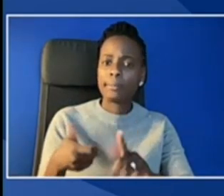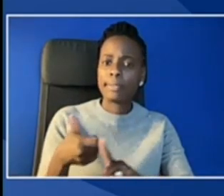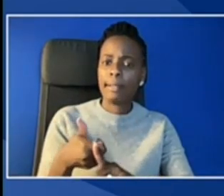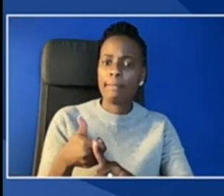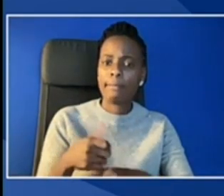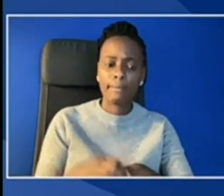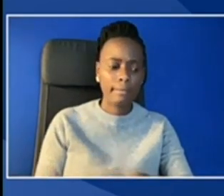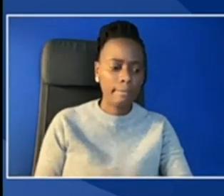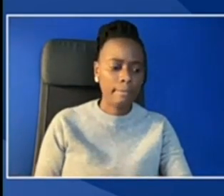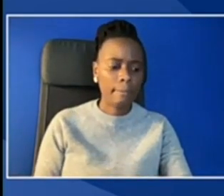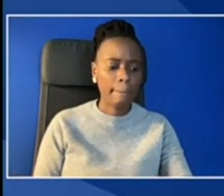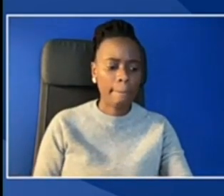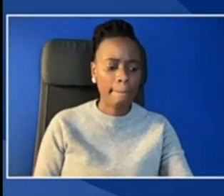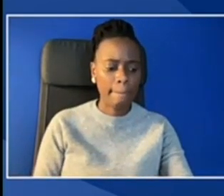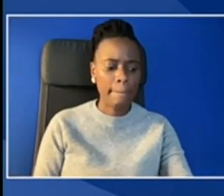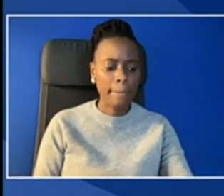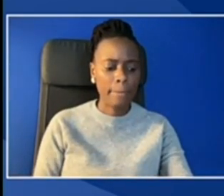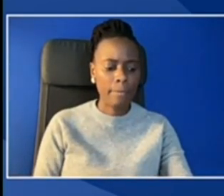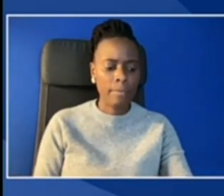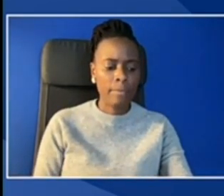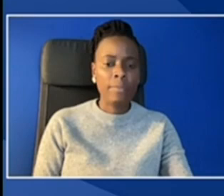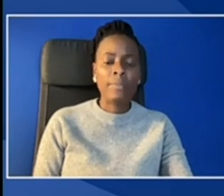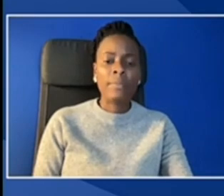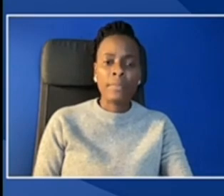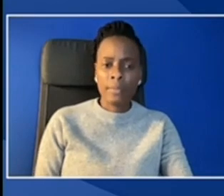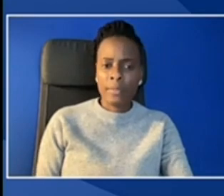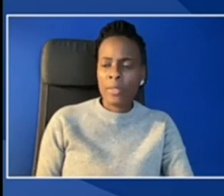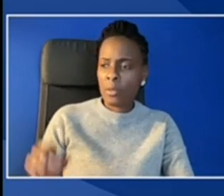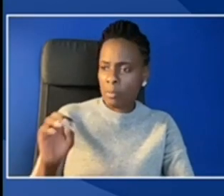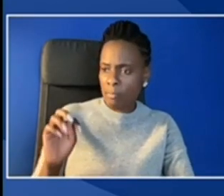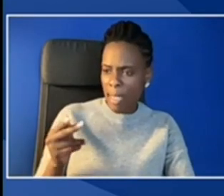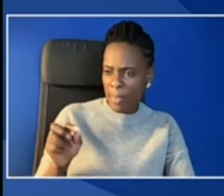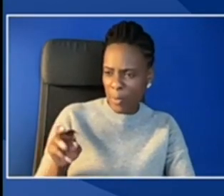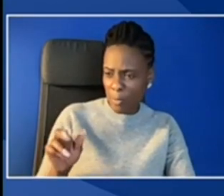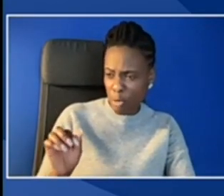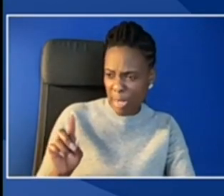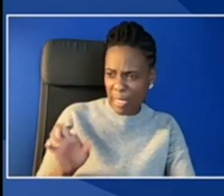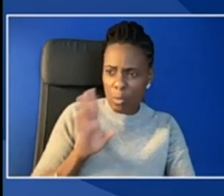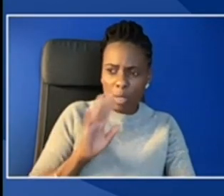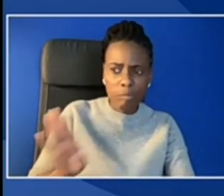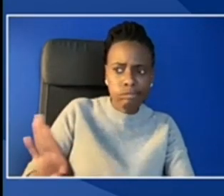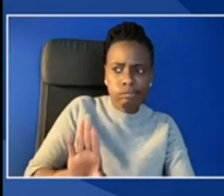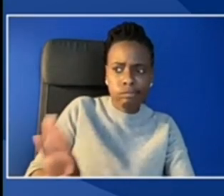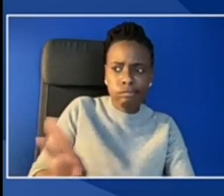Okay. Matthew. I think Brady's going to help you with that. John, can you hear me?